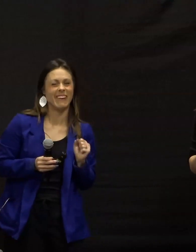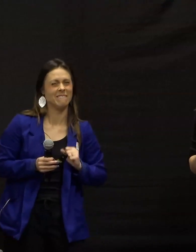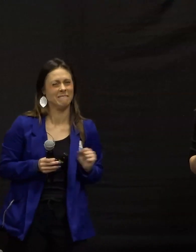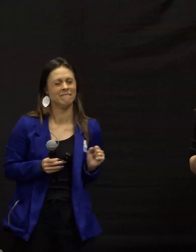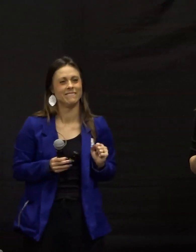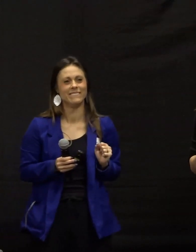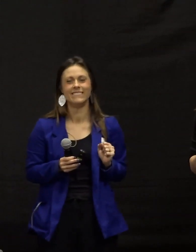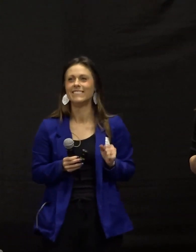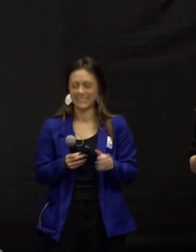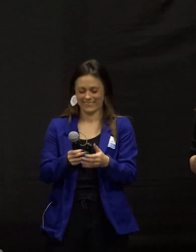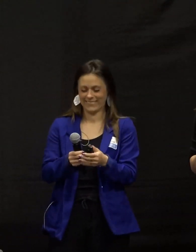so that was very telling.